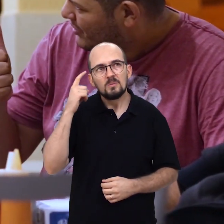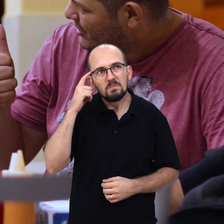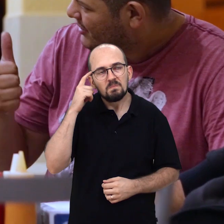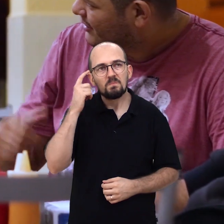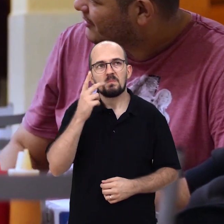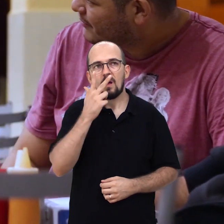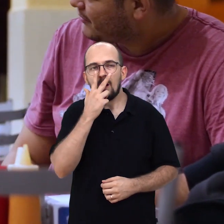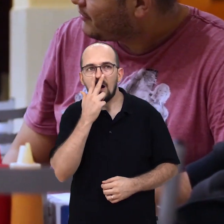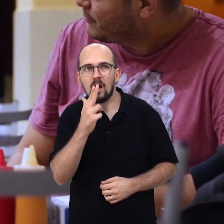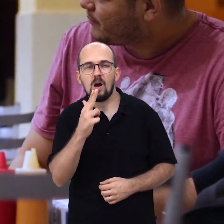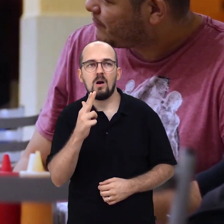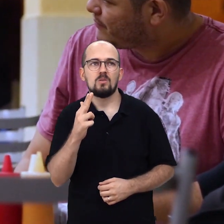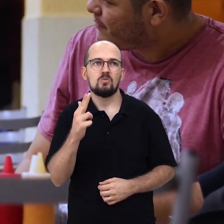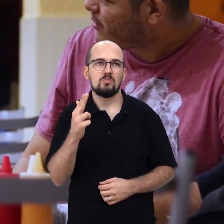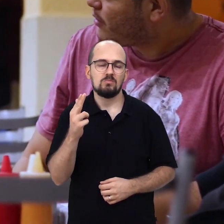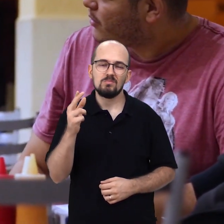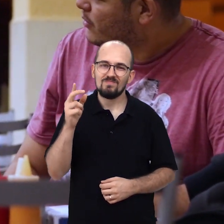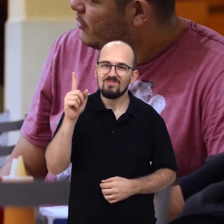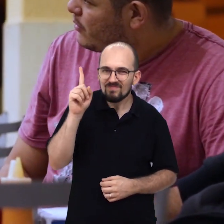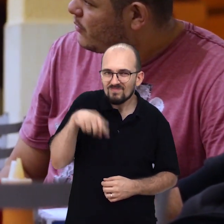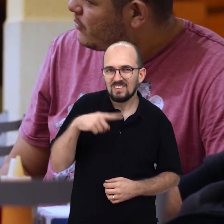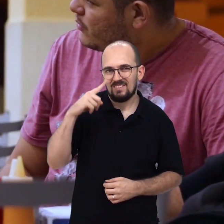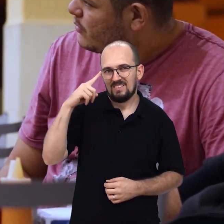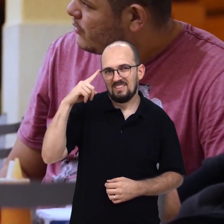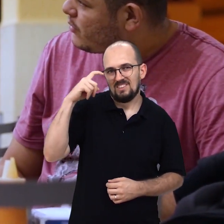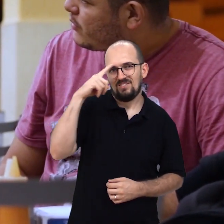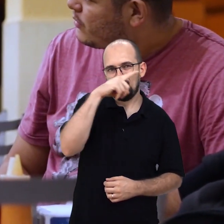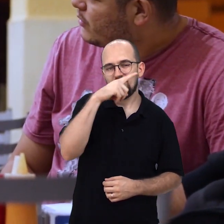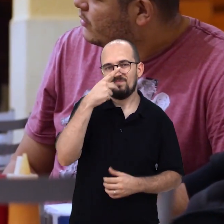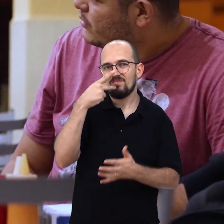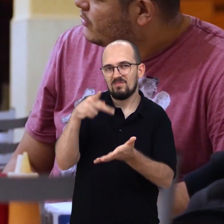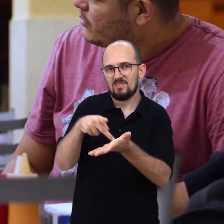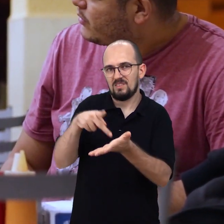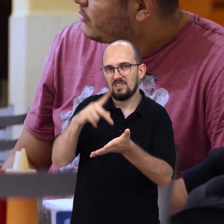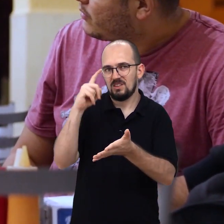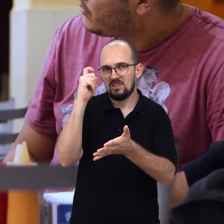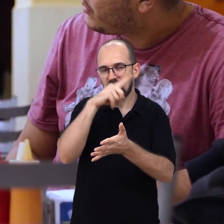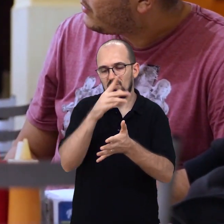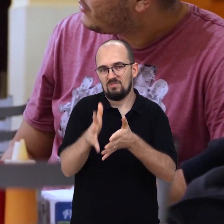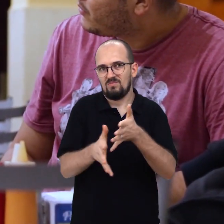[MARIA] I find it difficult. Honestly.